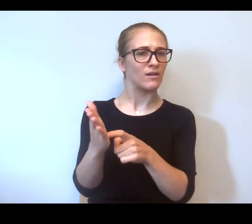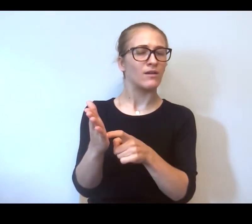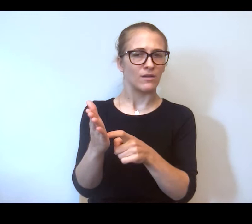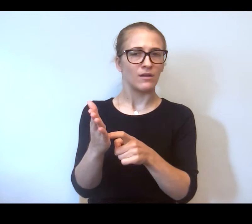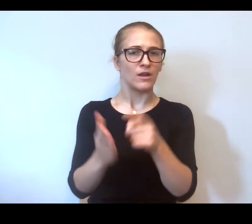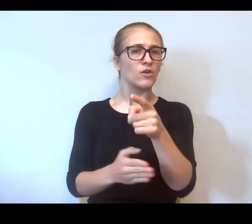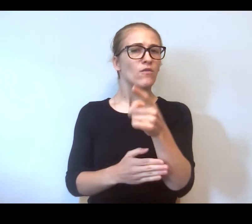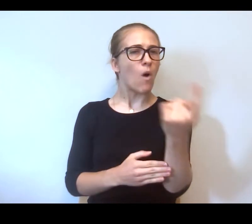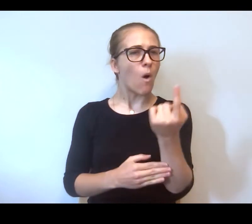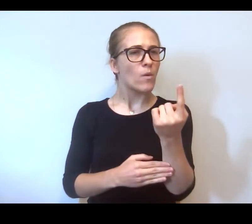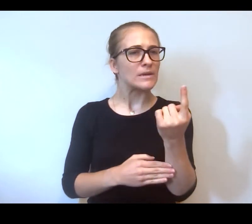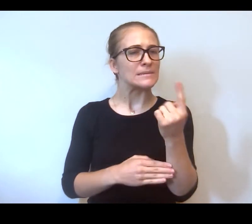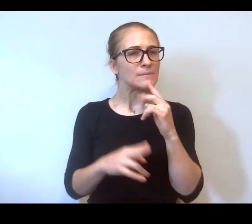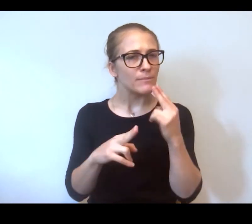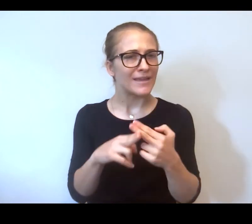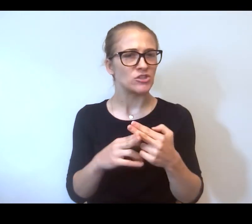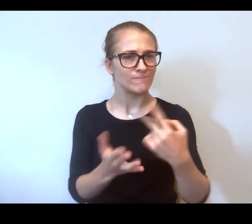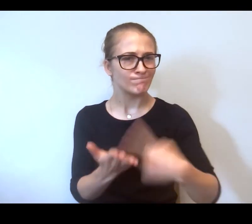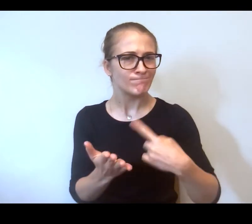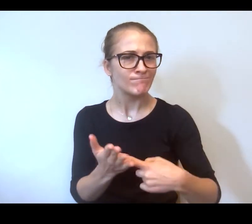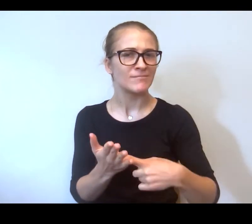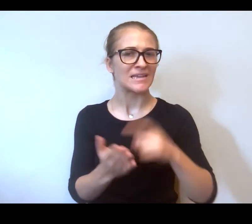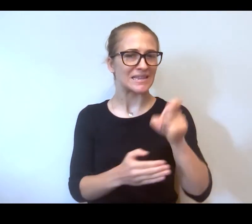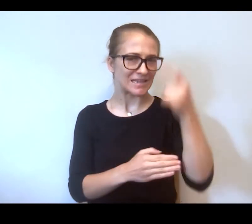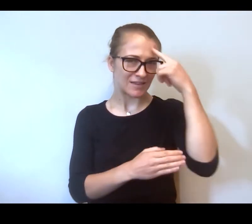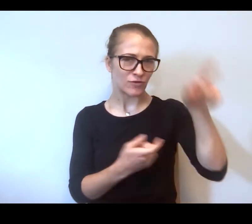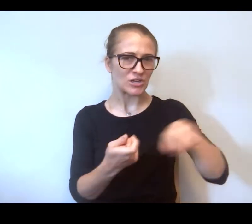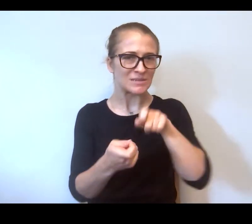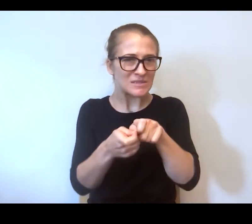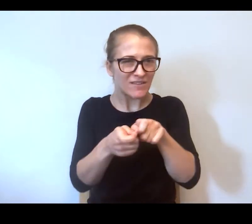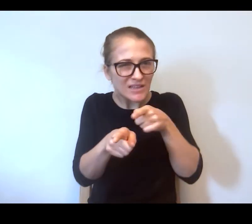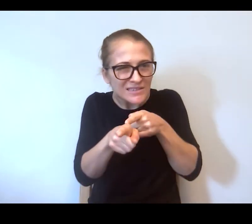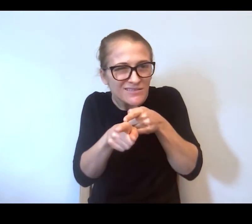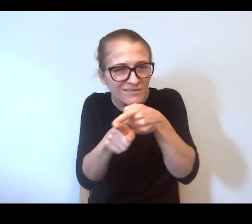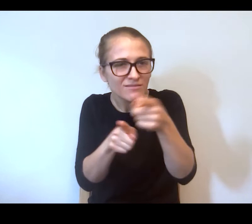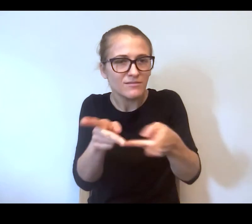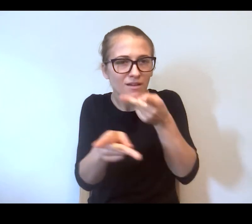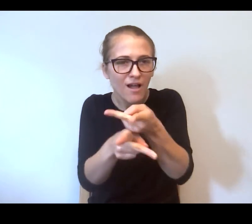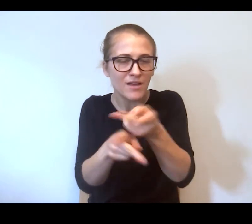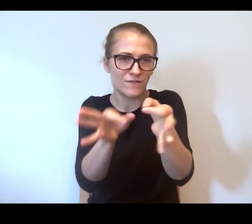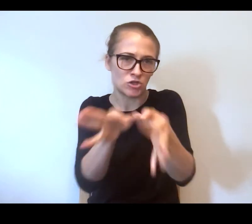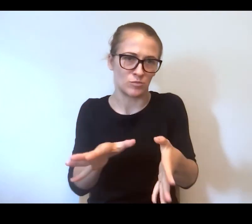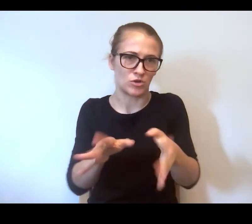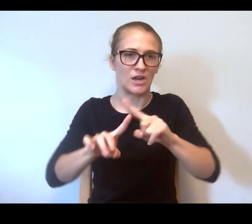another thing I want to brought bring out with folks, you always noted the need for a specific type of interpreter, of ASL